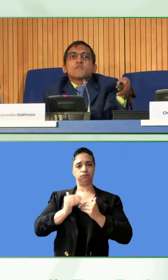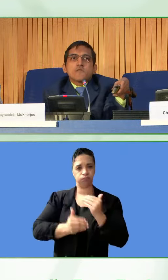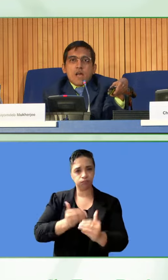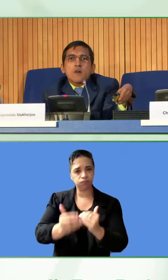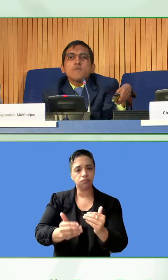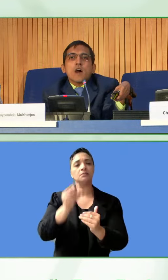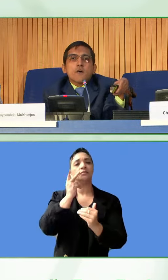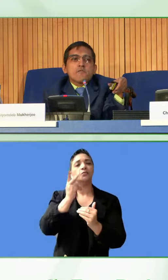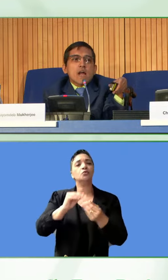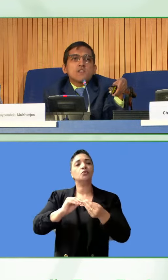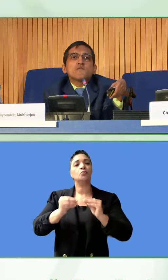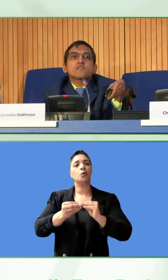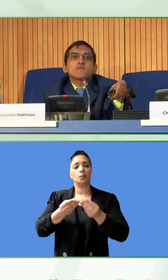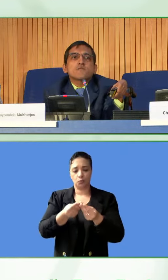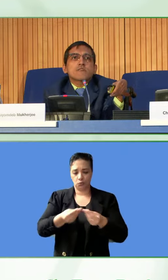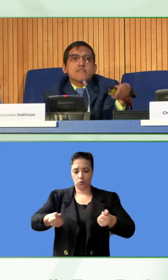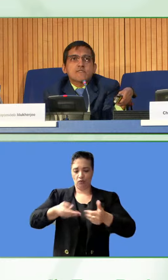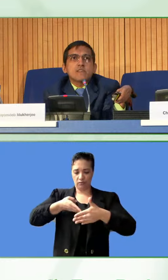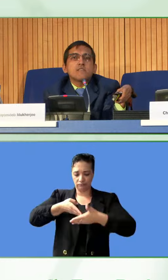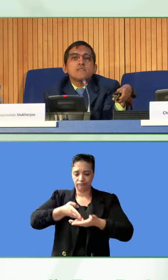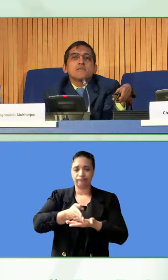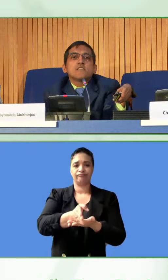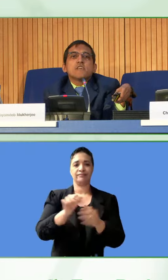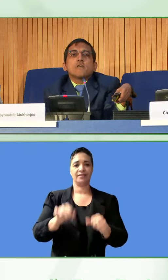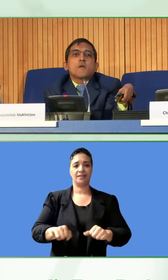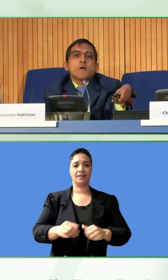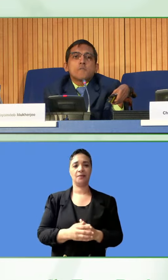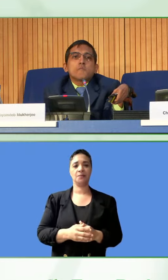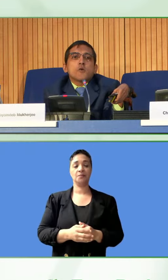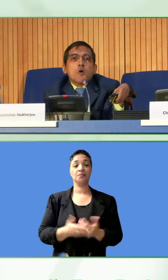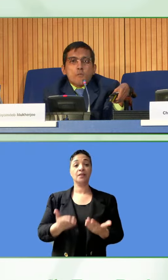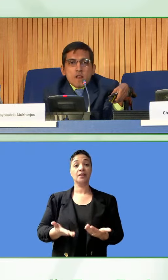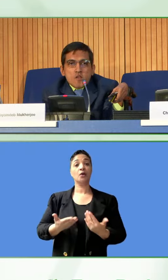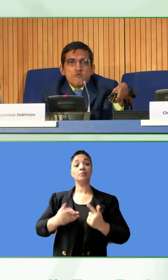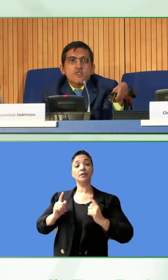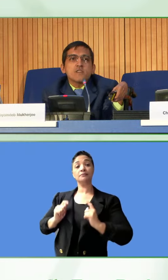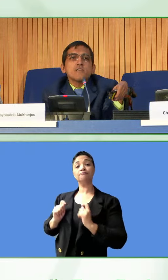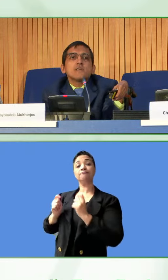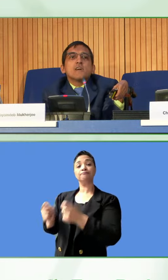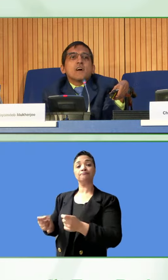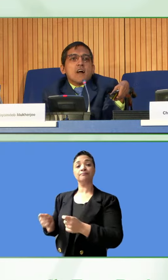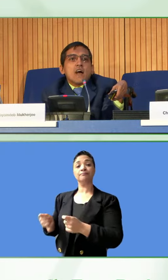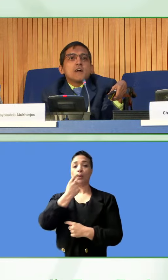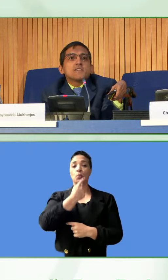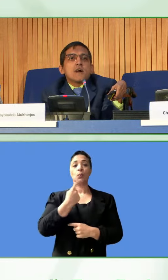So now I will hand over to Christine from Open Inclusion.